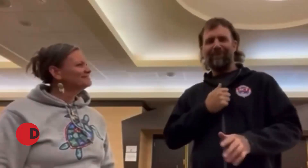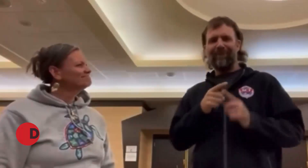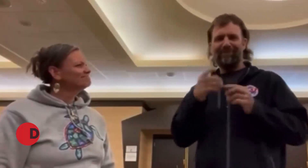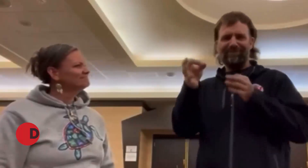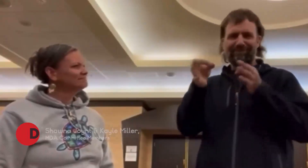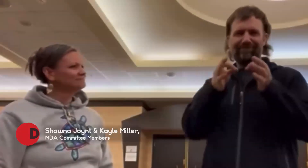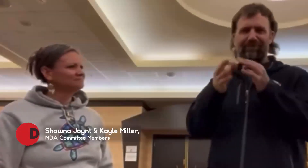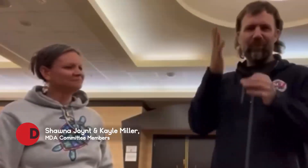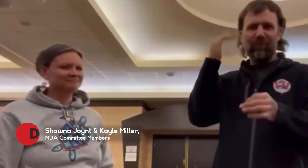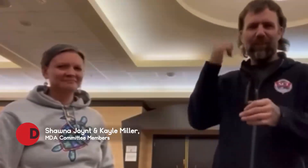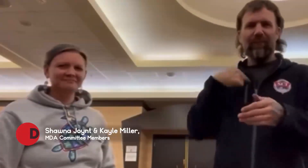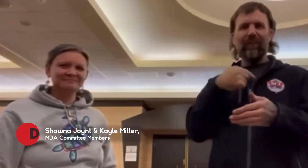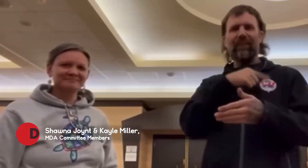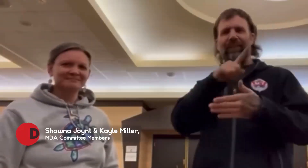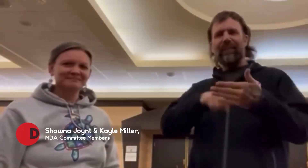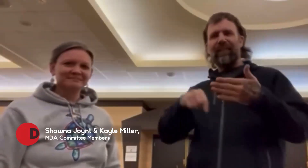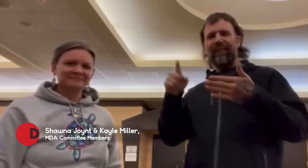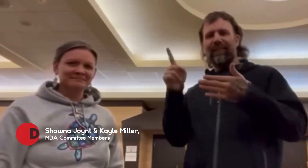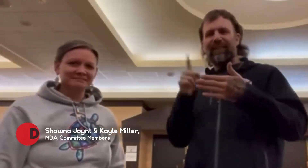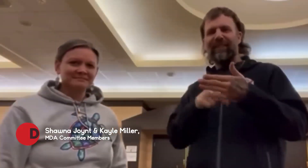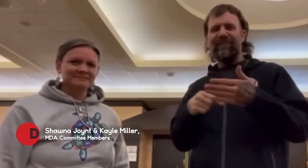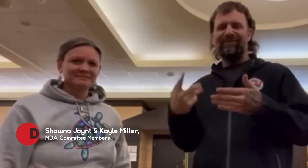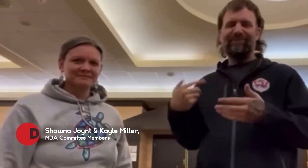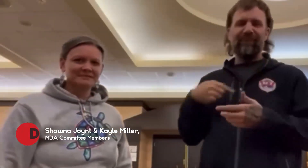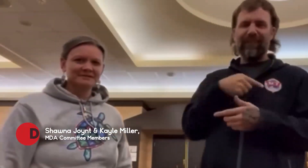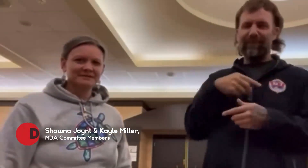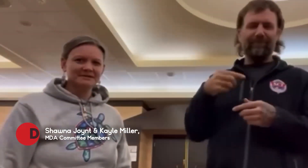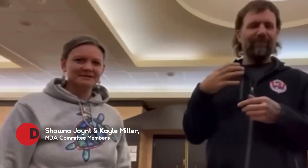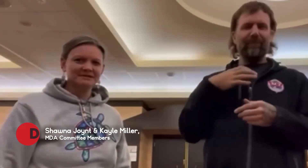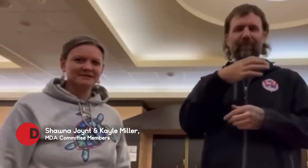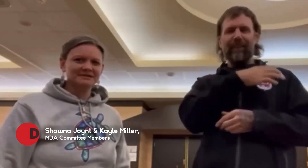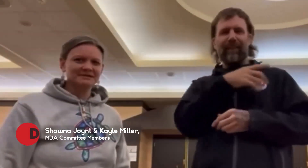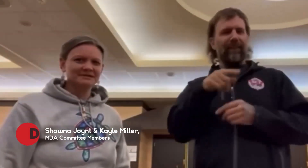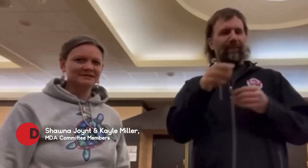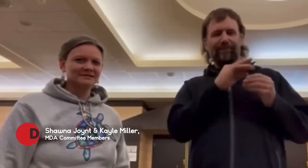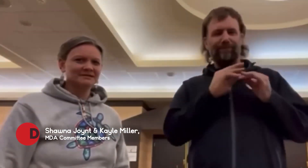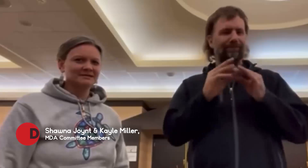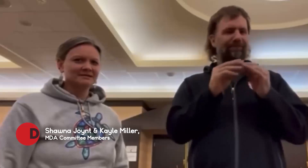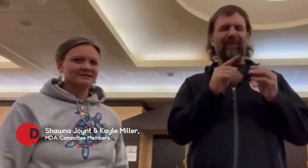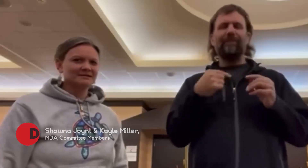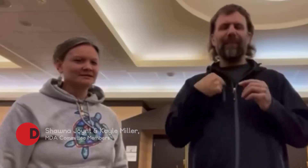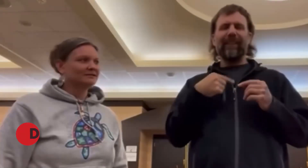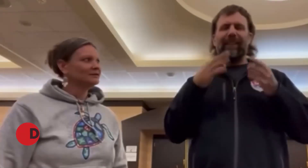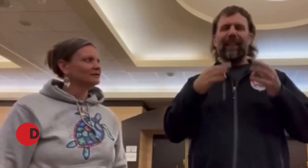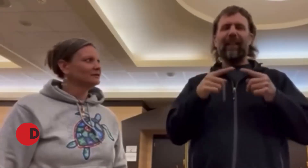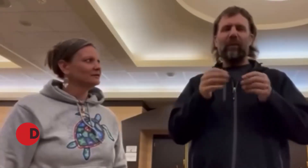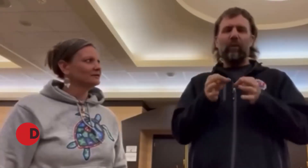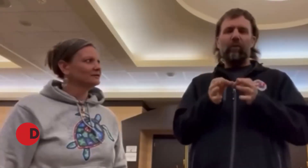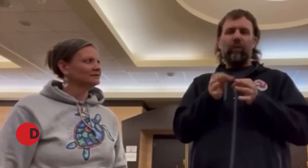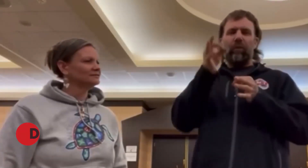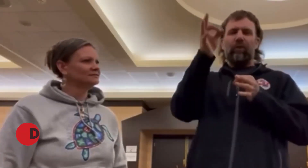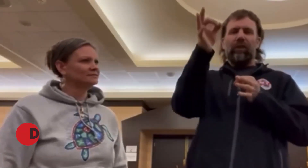I am sorry to explain why we cancelled the Manitoba Deaf Expo. The committee discussed together and we decided to postpone